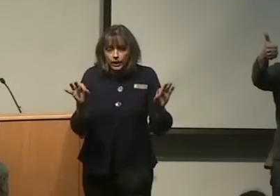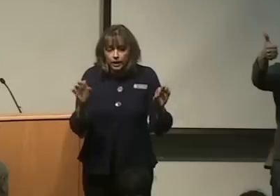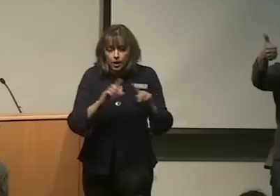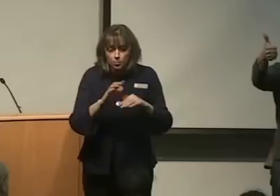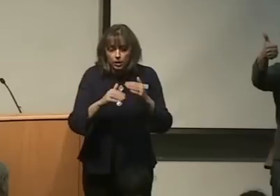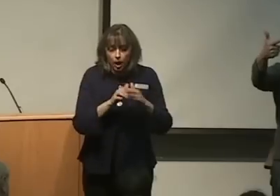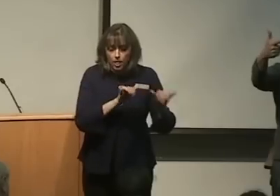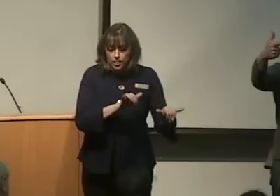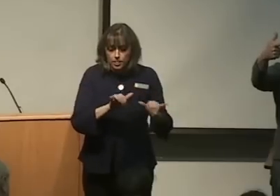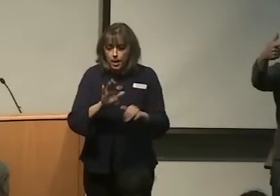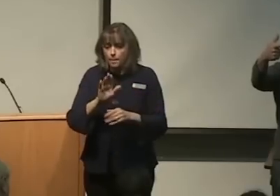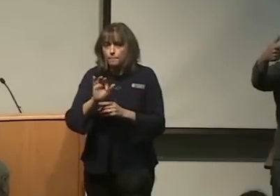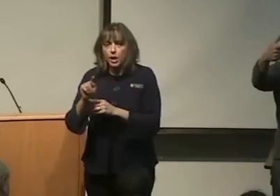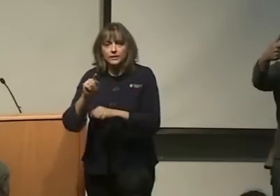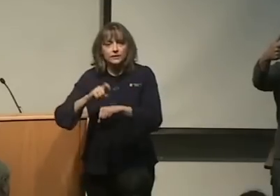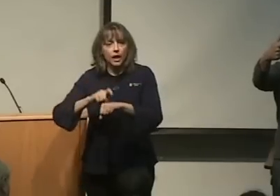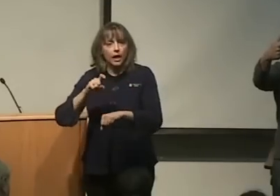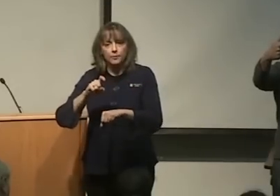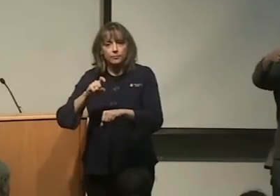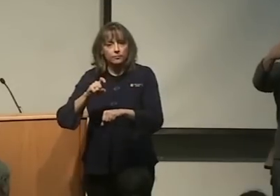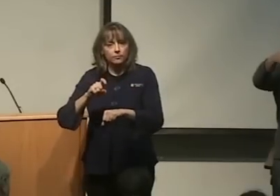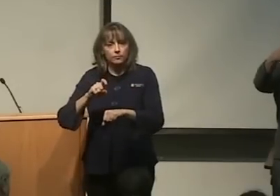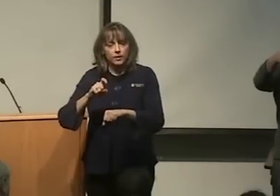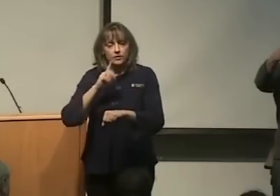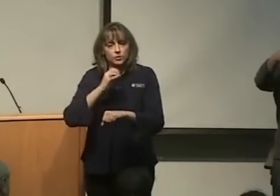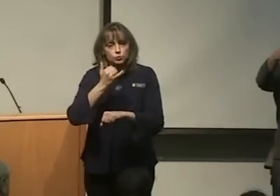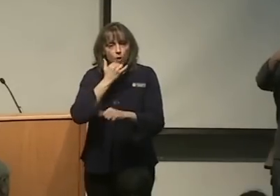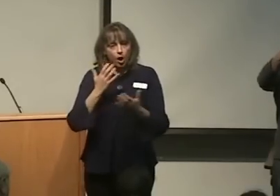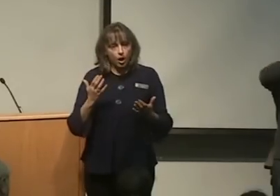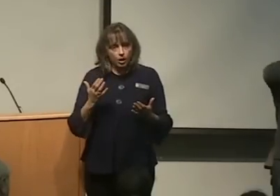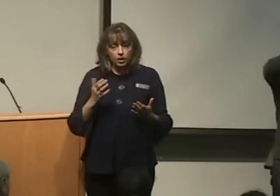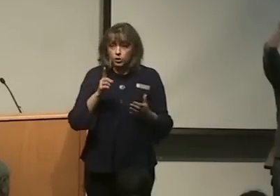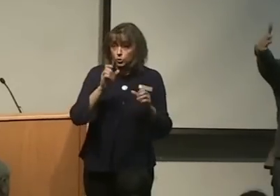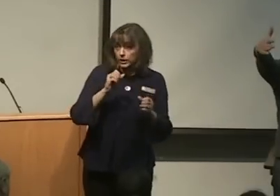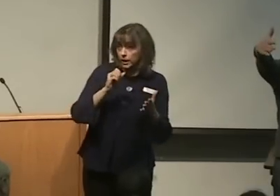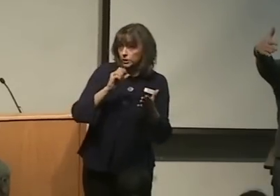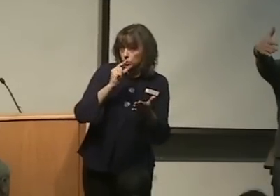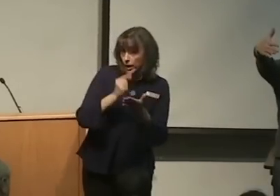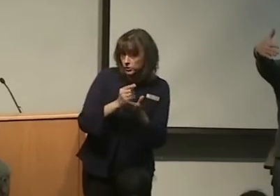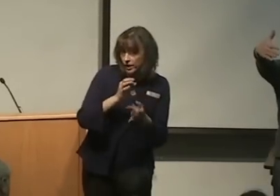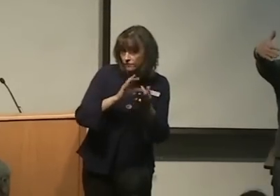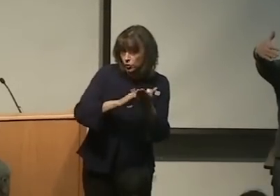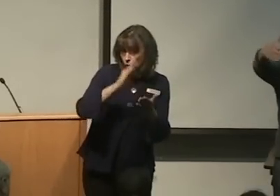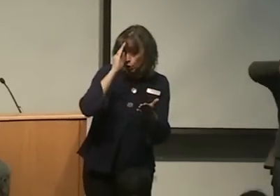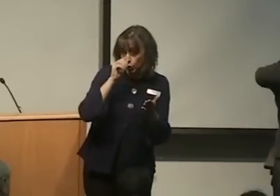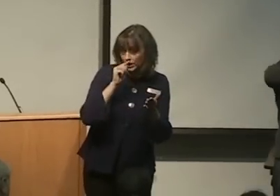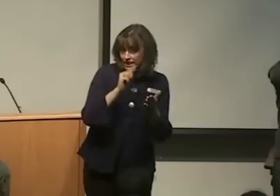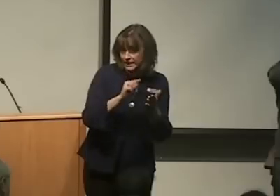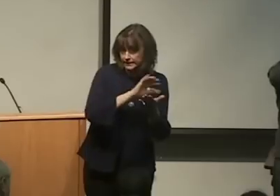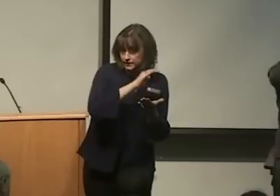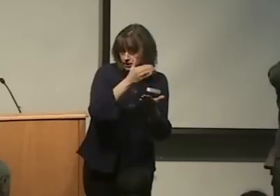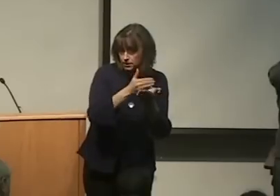We should really be saying you can graduate when you've learned this constant, there's a constant which is the learning --